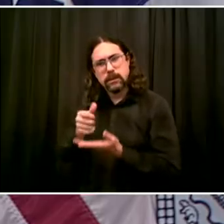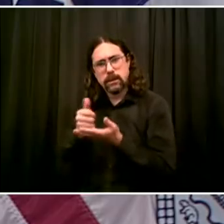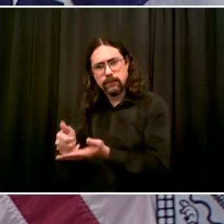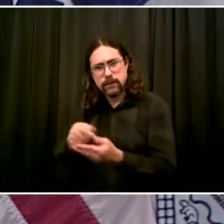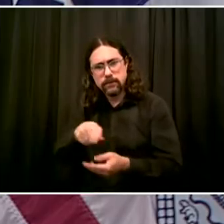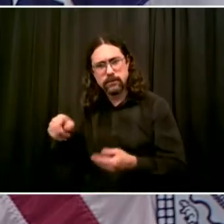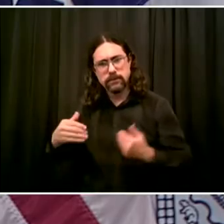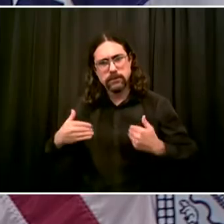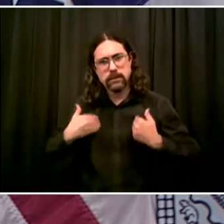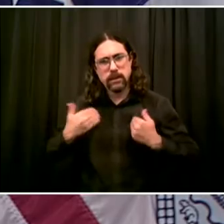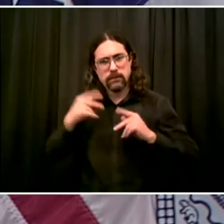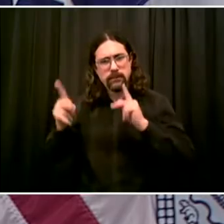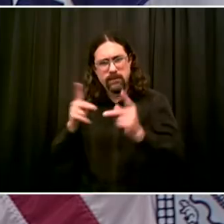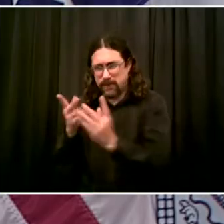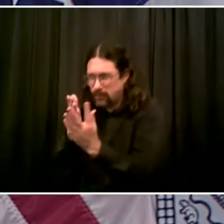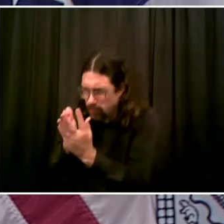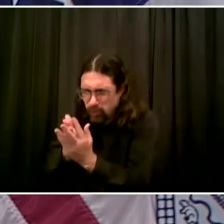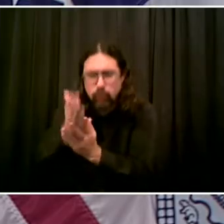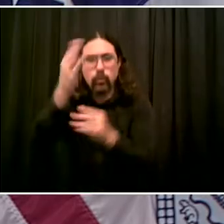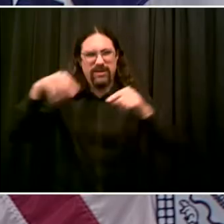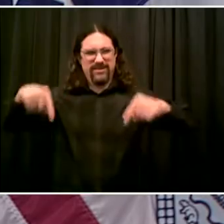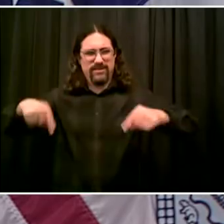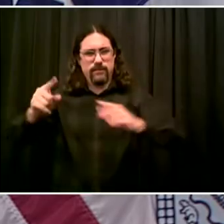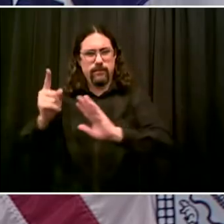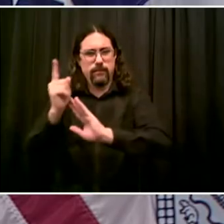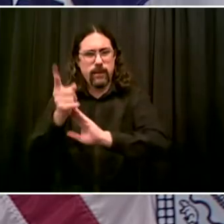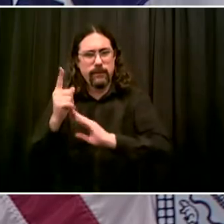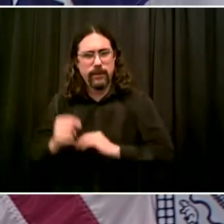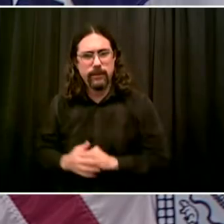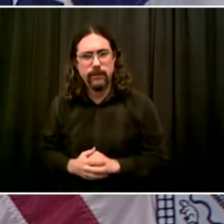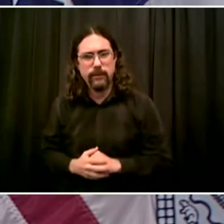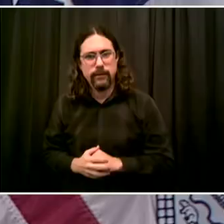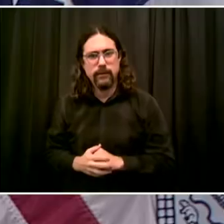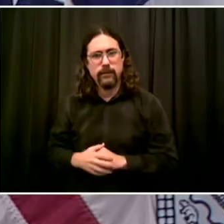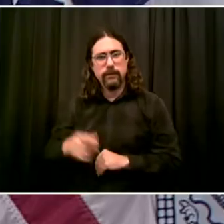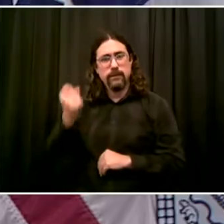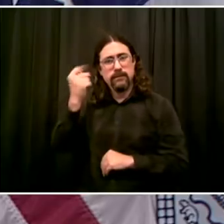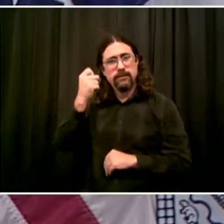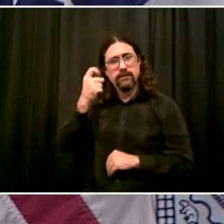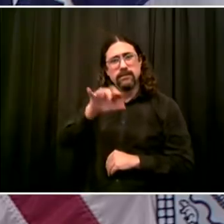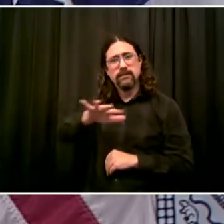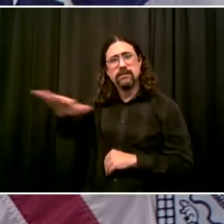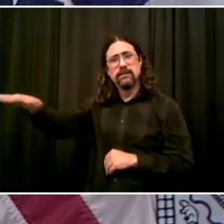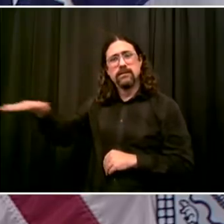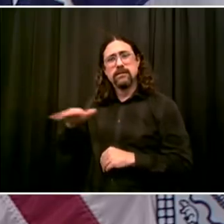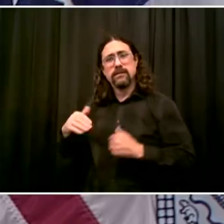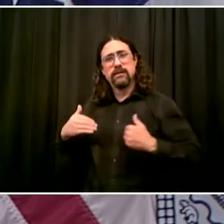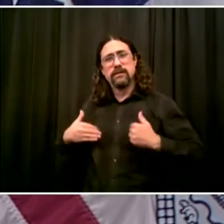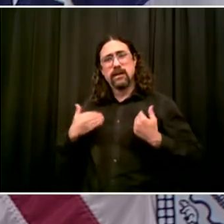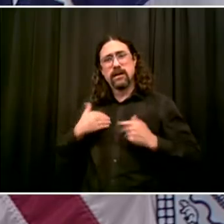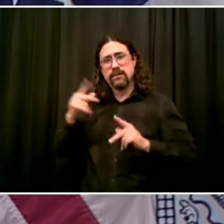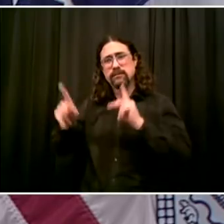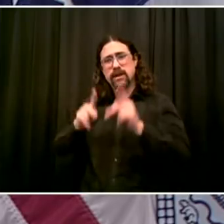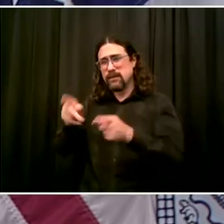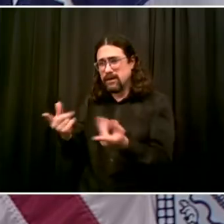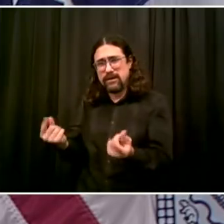WE NEED TO UPHOLD OUR YOUNG PELEOP NDA HP EL THEM THROUGH THIS MOMENT IN HISTORY. THEY WILL INHERIT